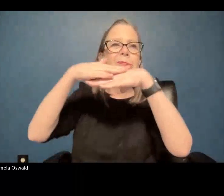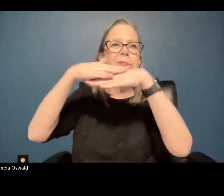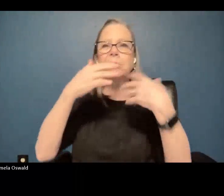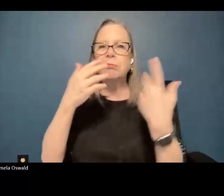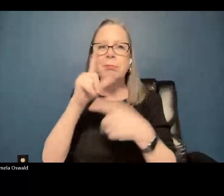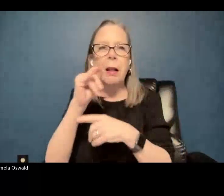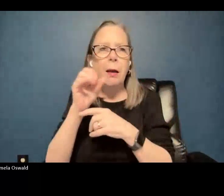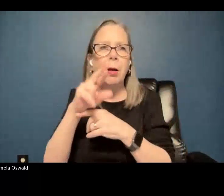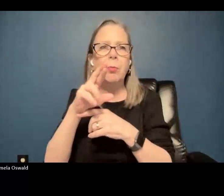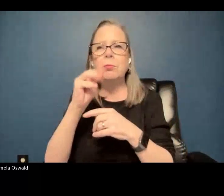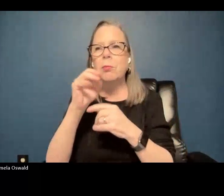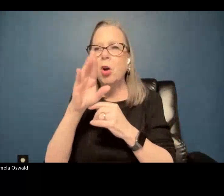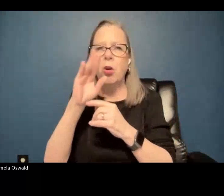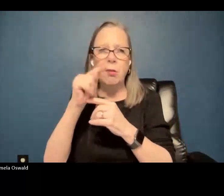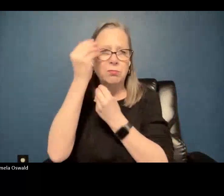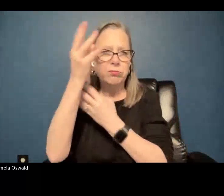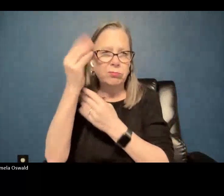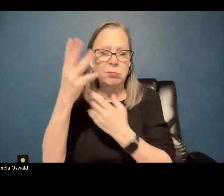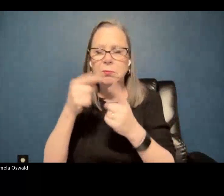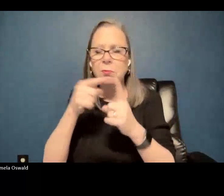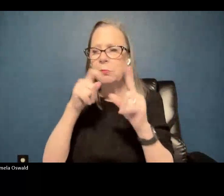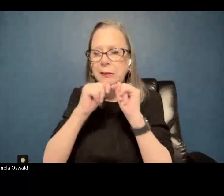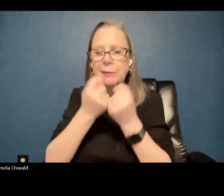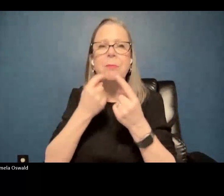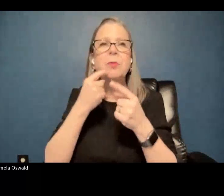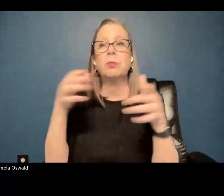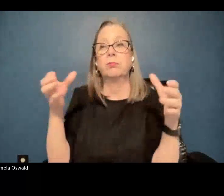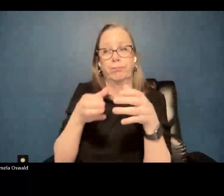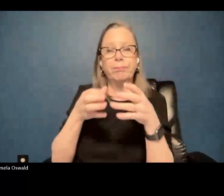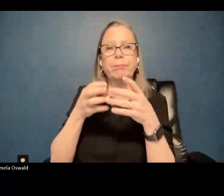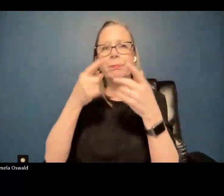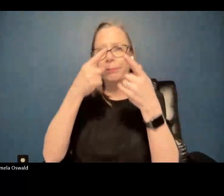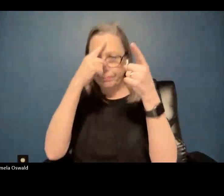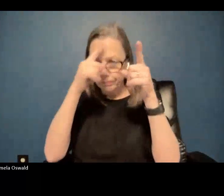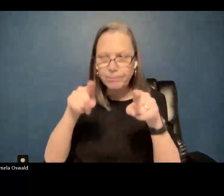So I think really coming together to define what that workforce consists of is